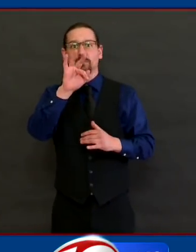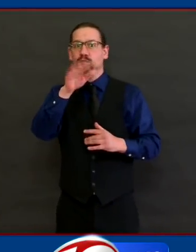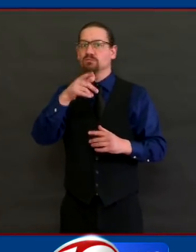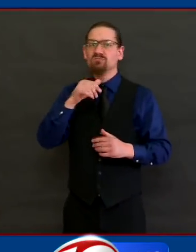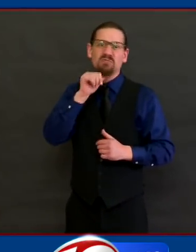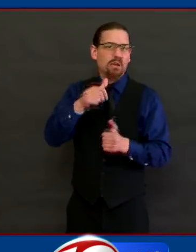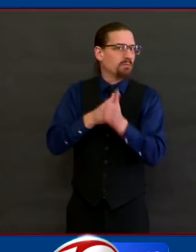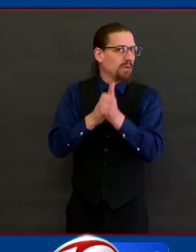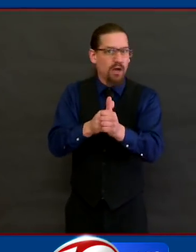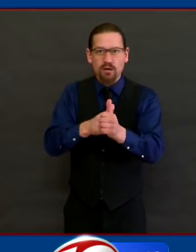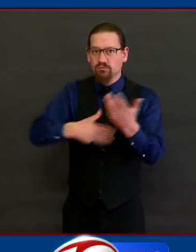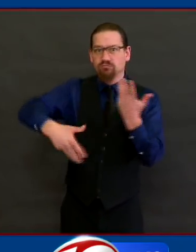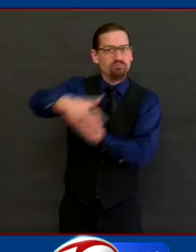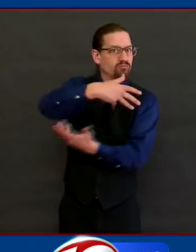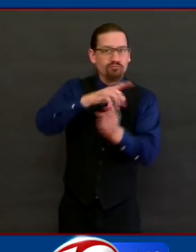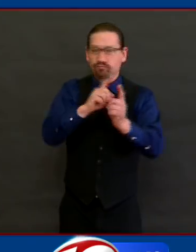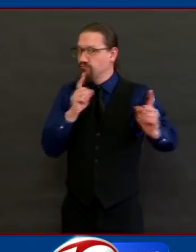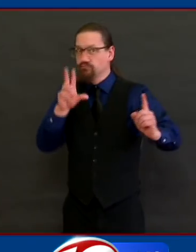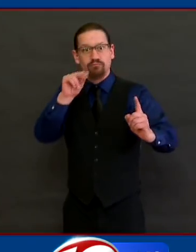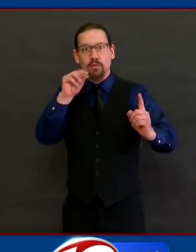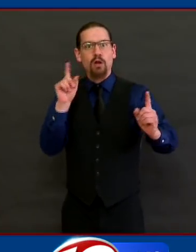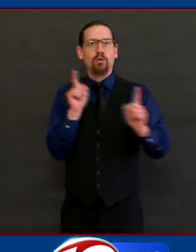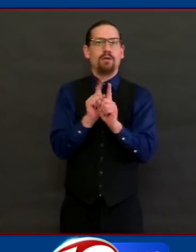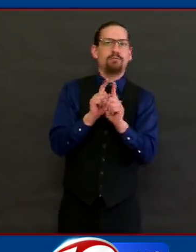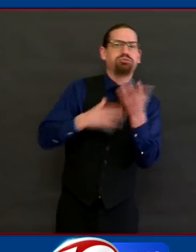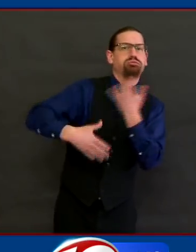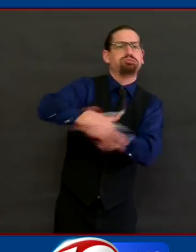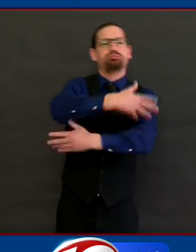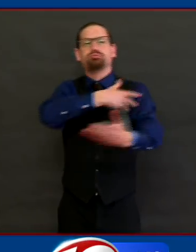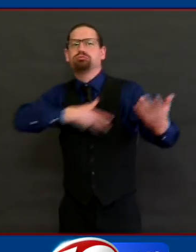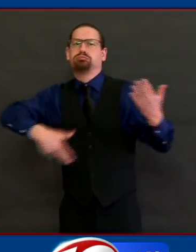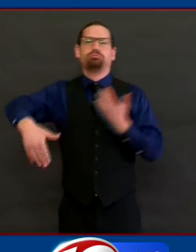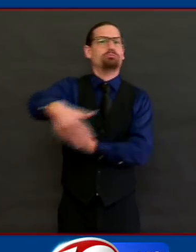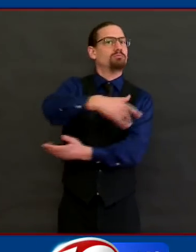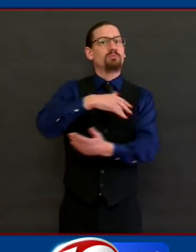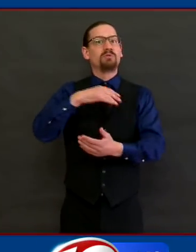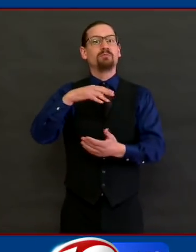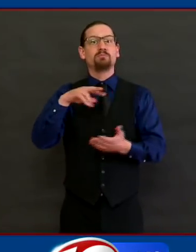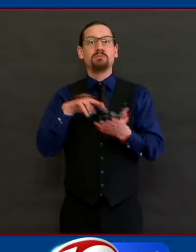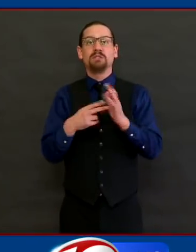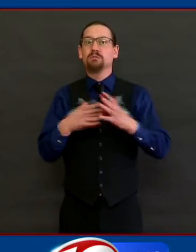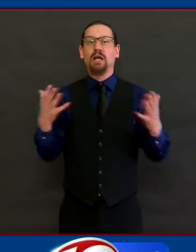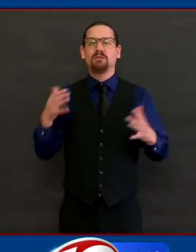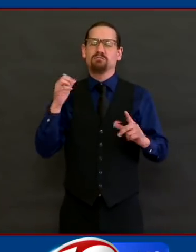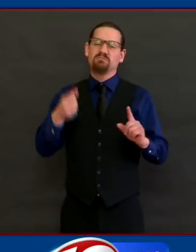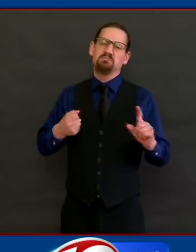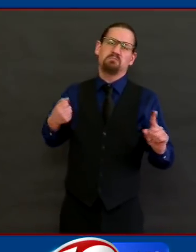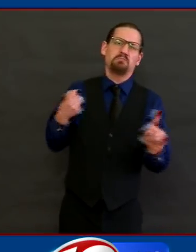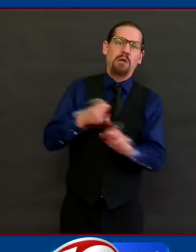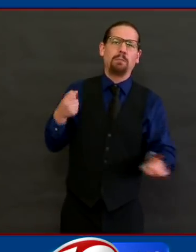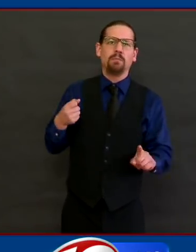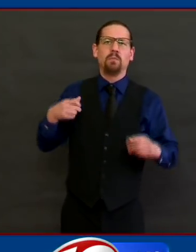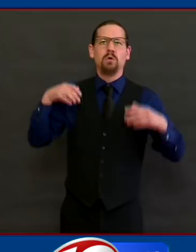THINK WILL HAPPEN IF WE STOP TAKING SOCIAL DISTANCING SERIOUSLY. AND IN THAT SCENARIO, THE PEAK